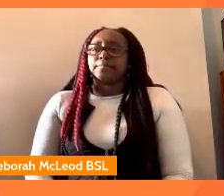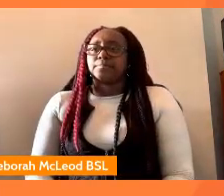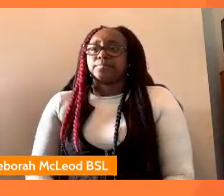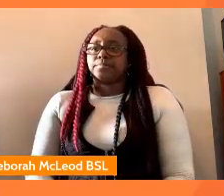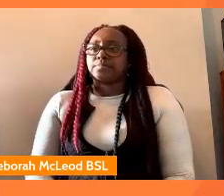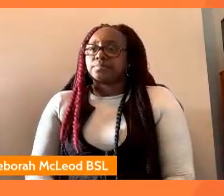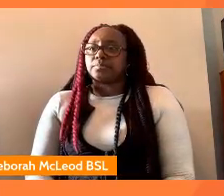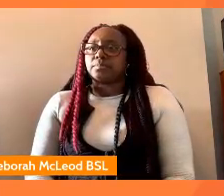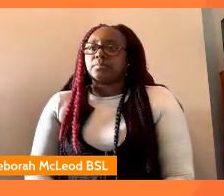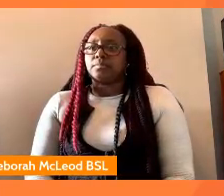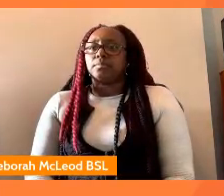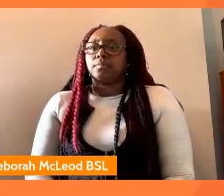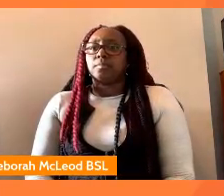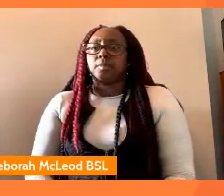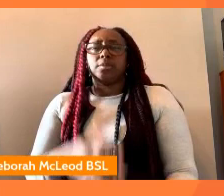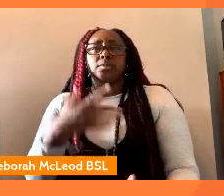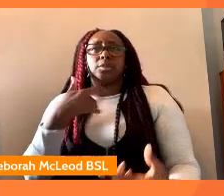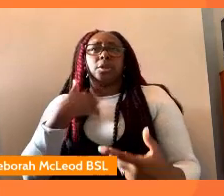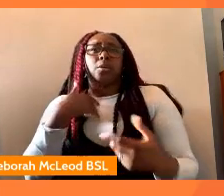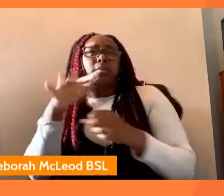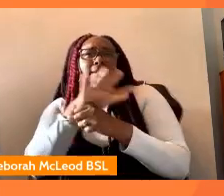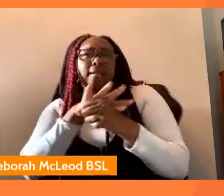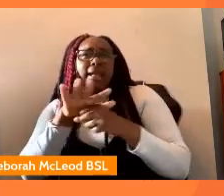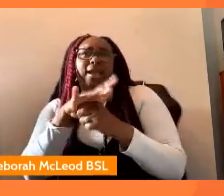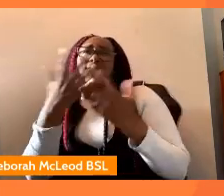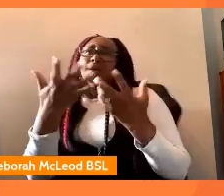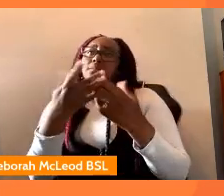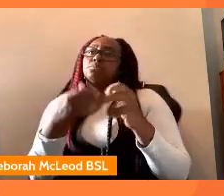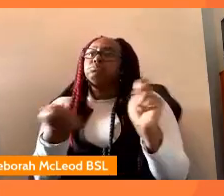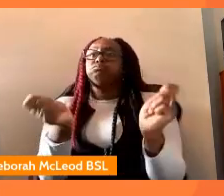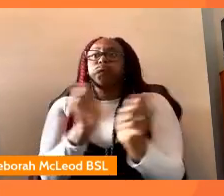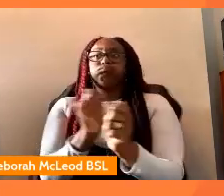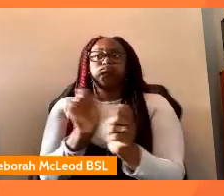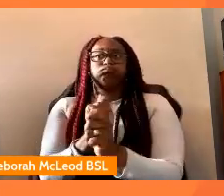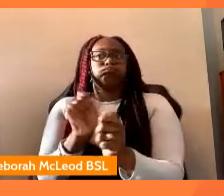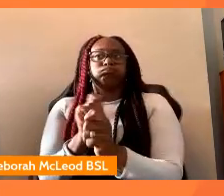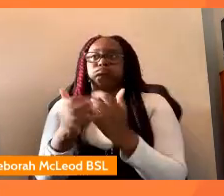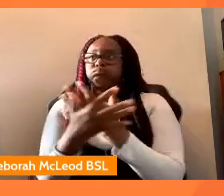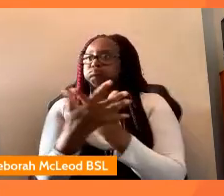So we are entering an era where constant change is everywhere.